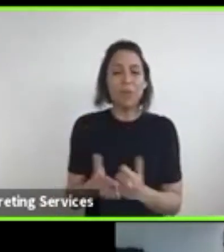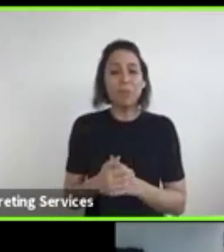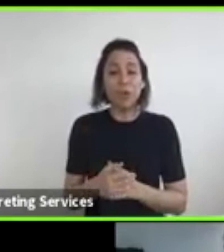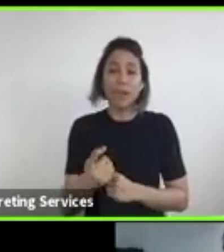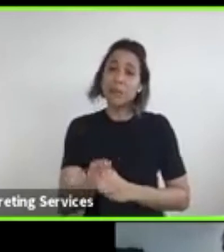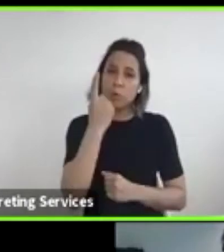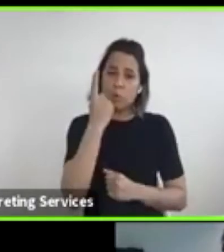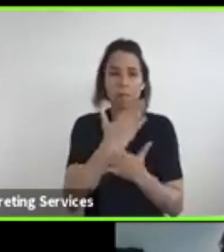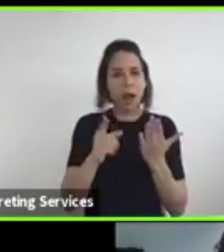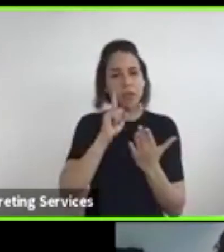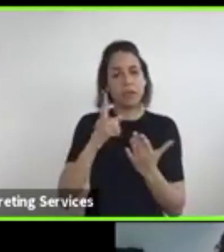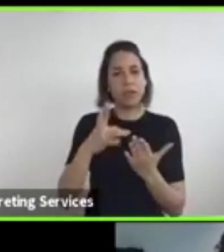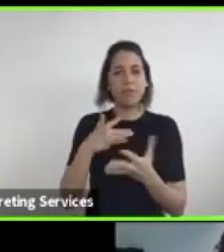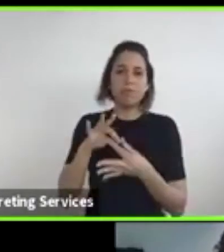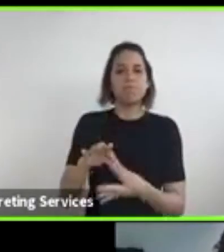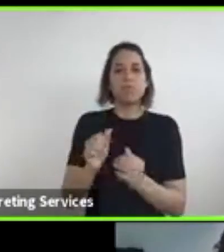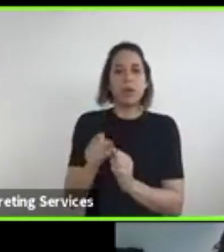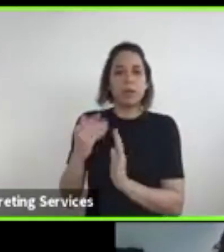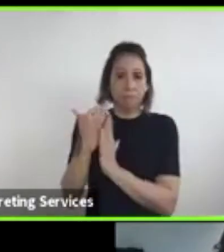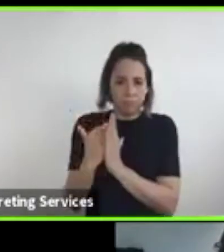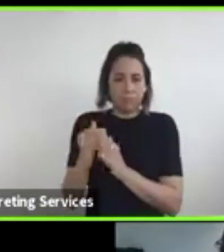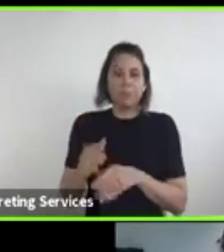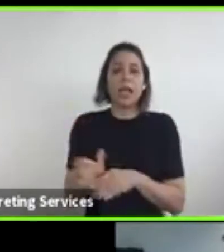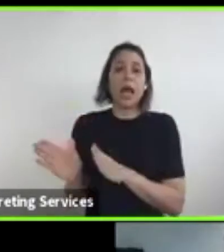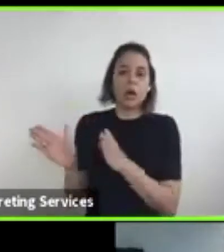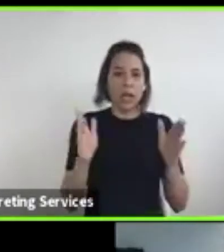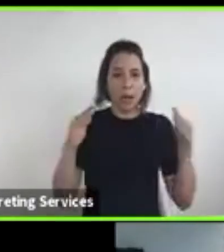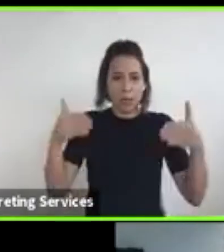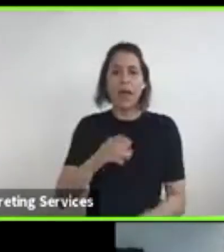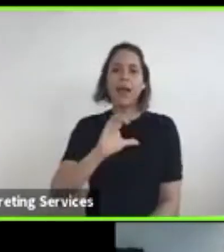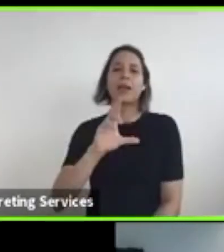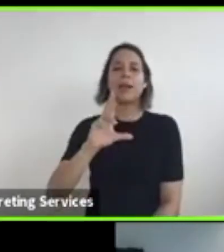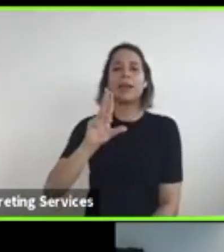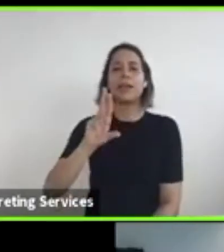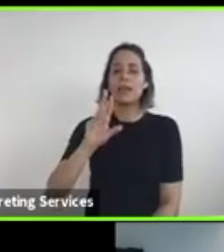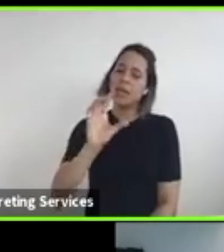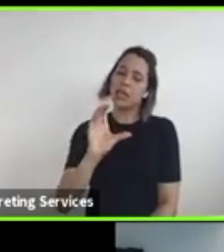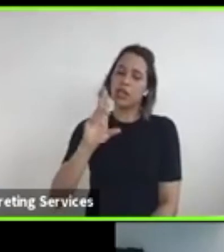AND, YOU KNOW, -- COMING BACK TO CURATORIAL PRACTICE, AS SORT OF NAVIGATING,